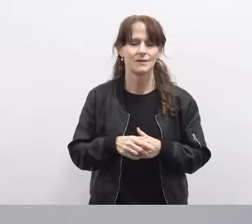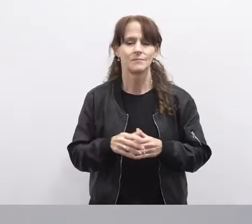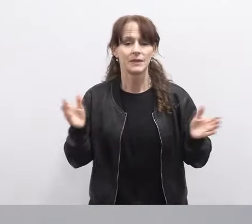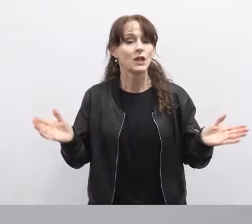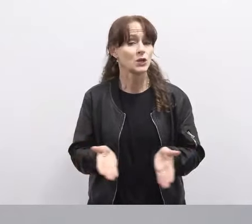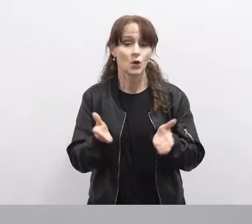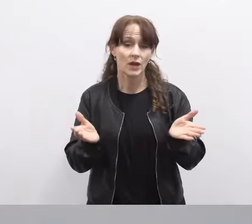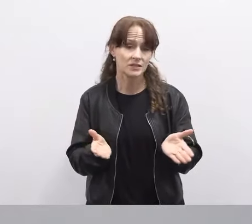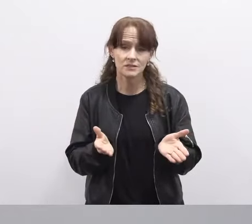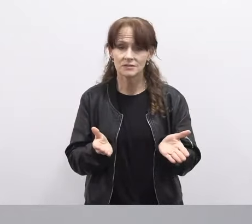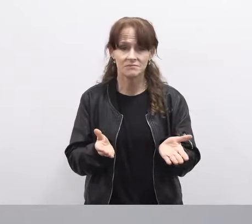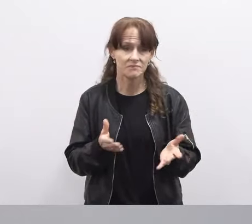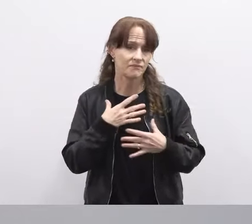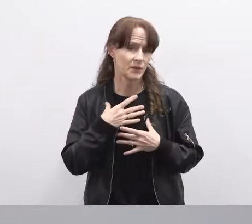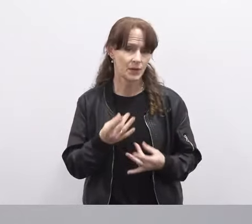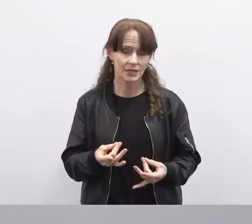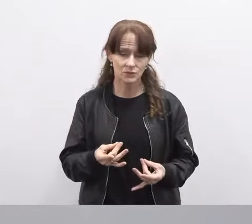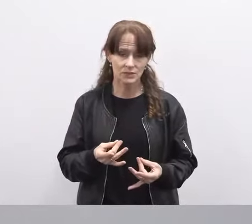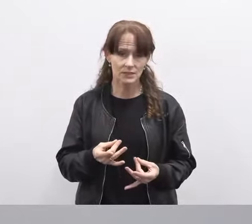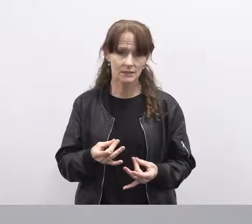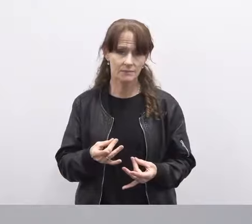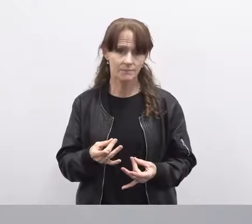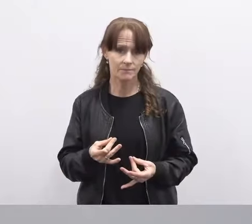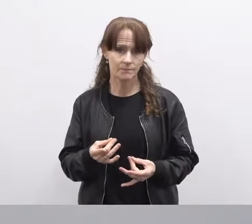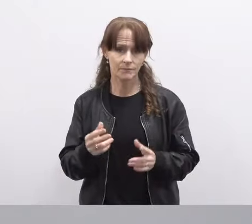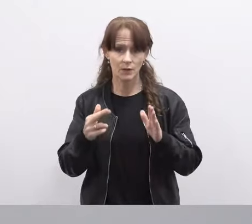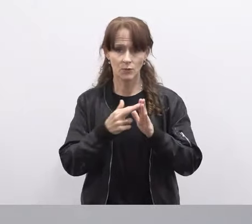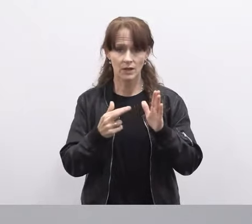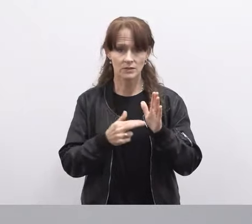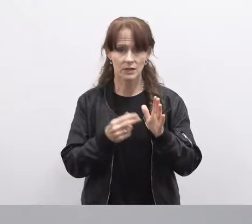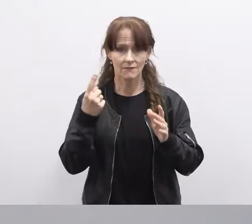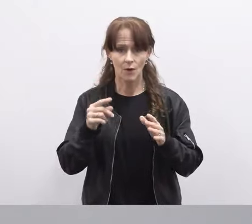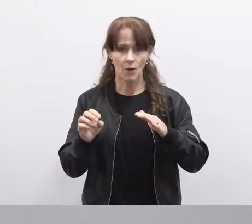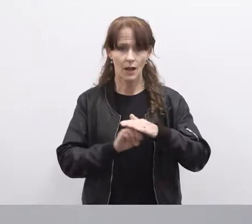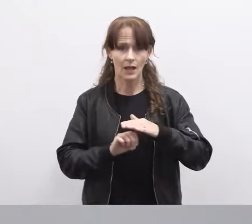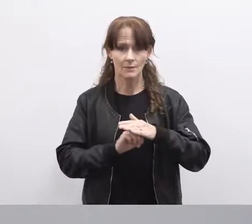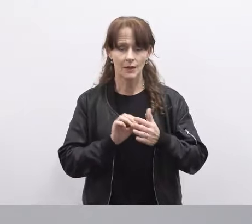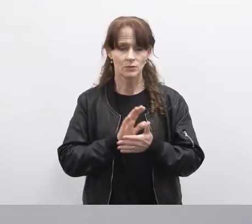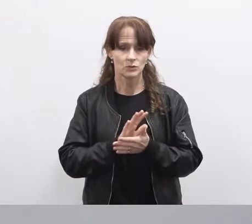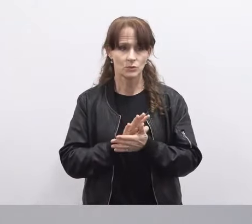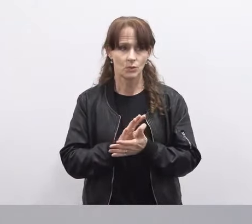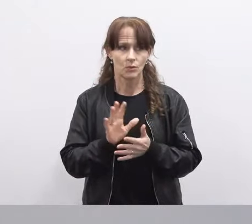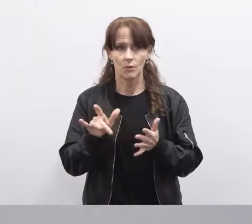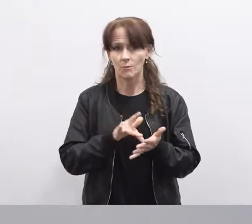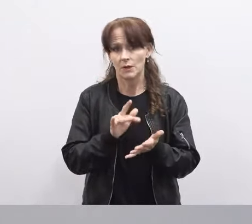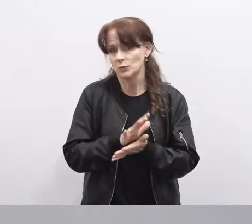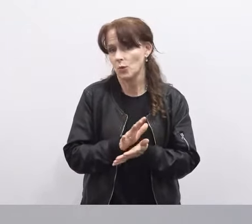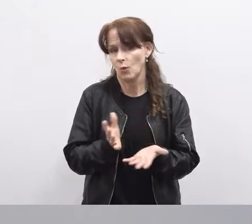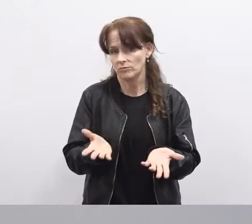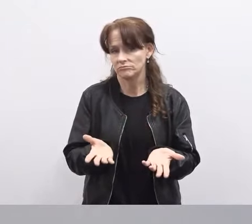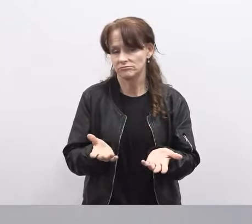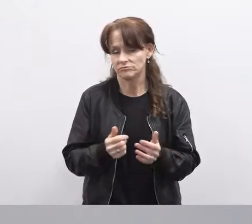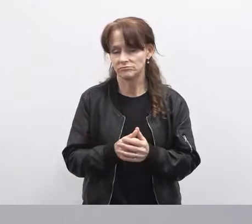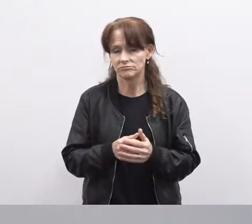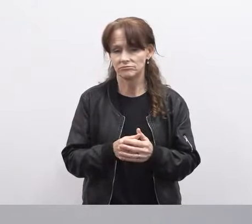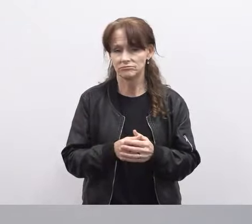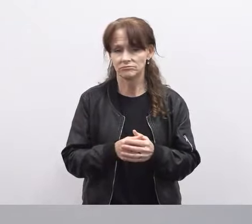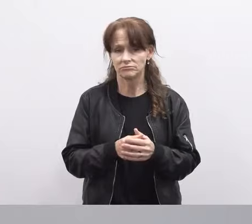if you're interested in registering for elementary school or middle school, to check our little videos online.